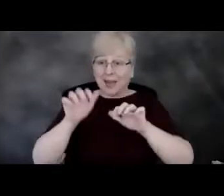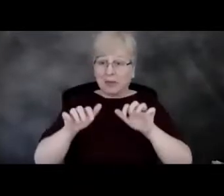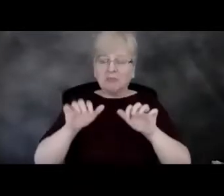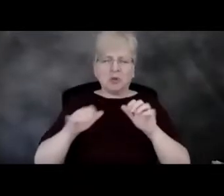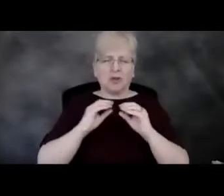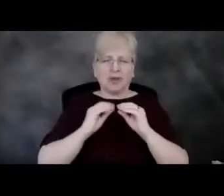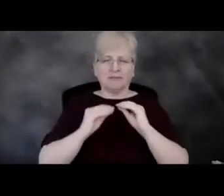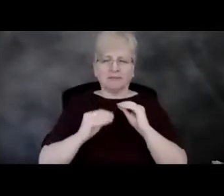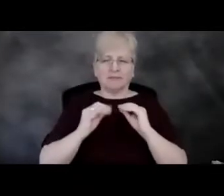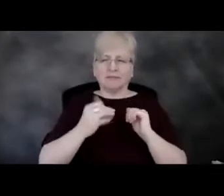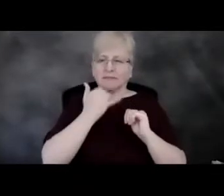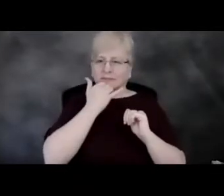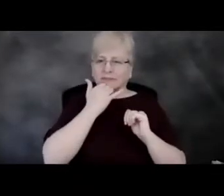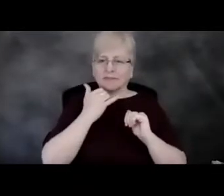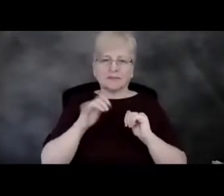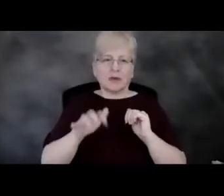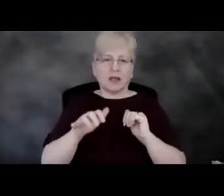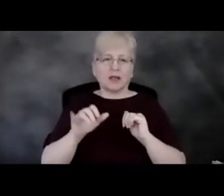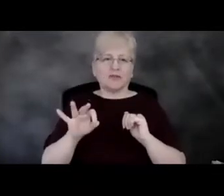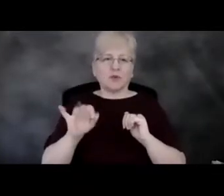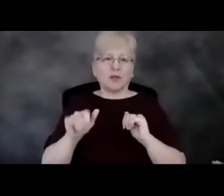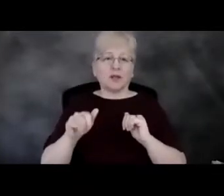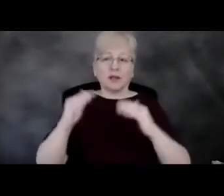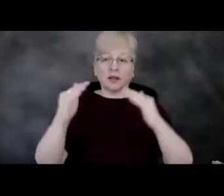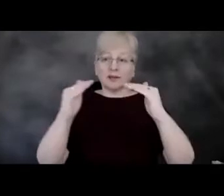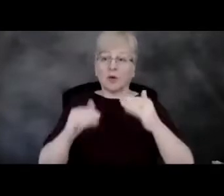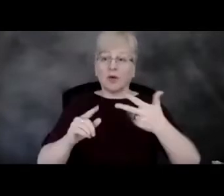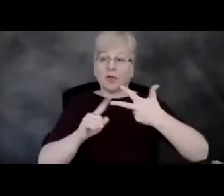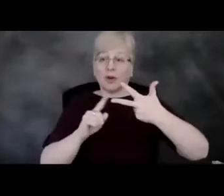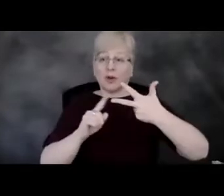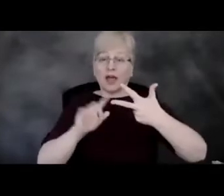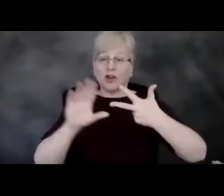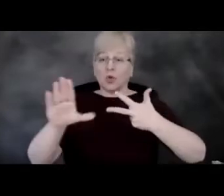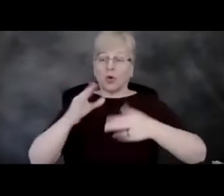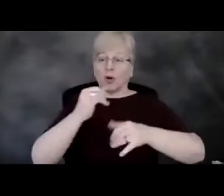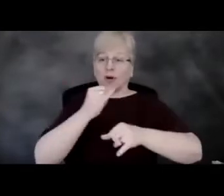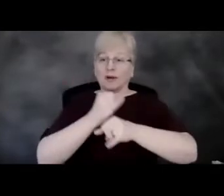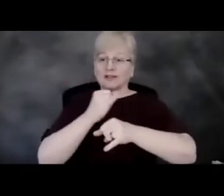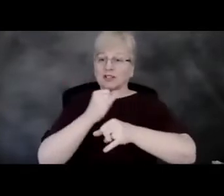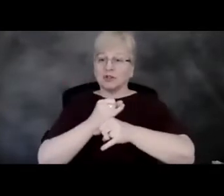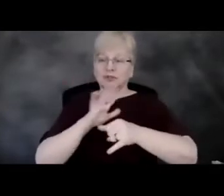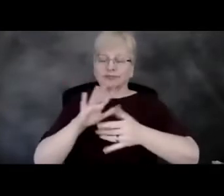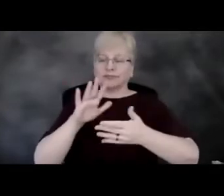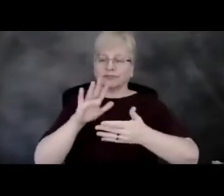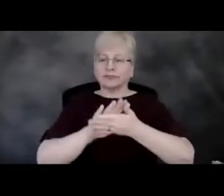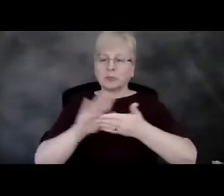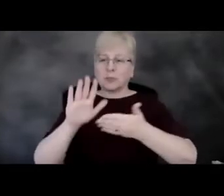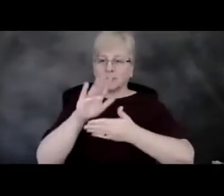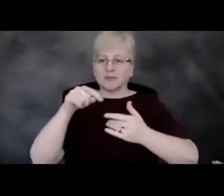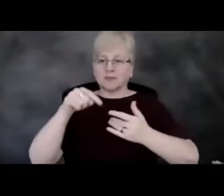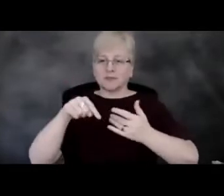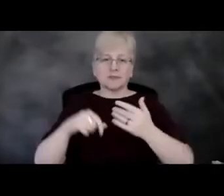institutions. 16:42:16 Here you add the titles of your content